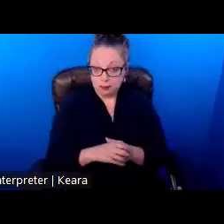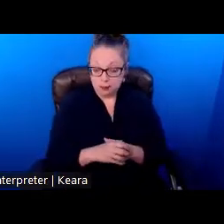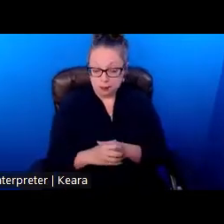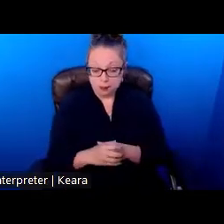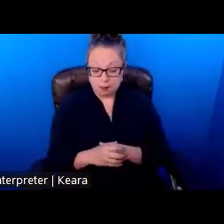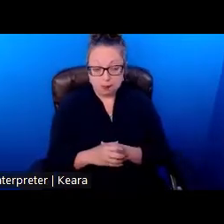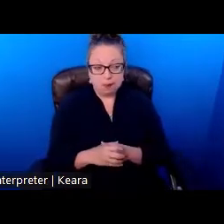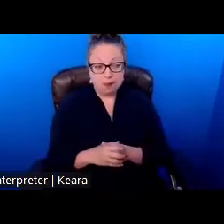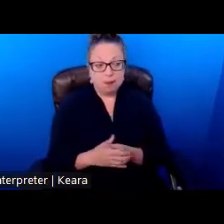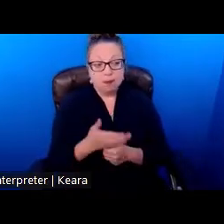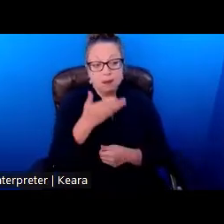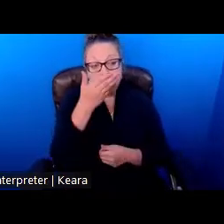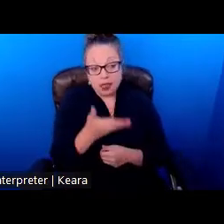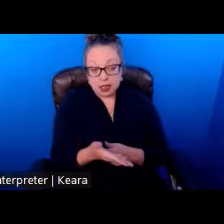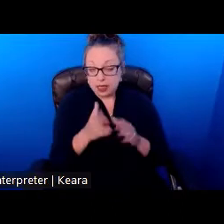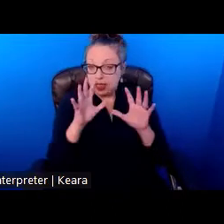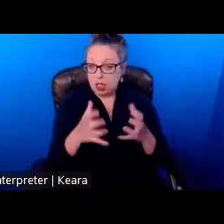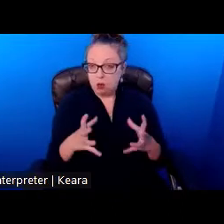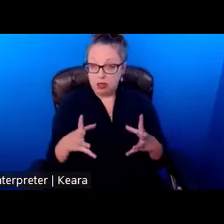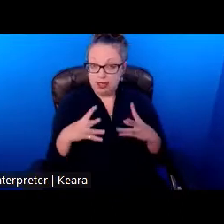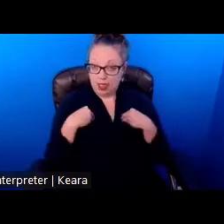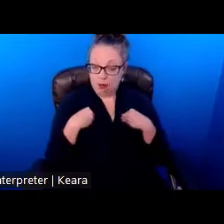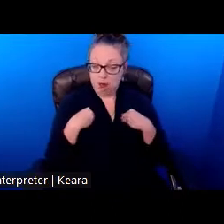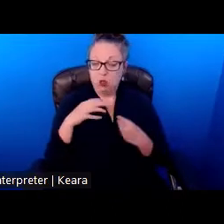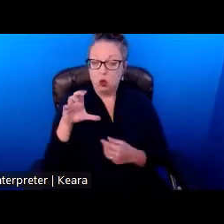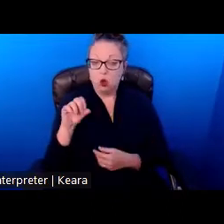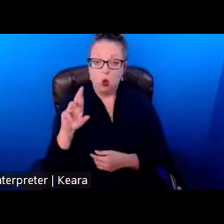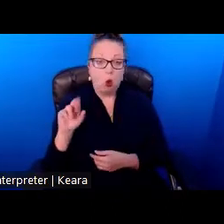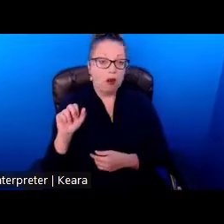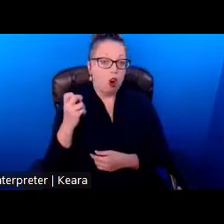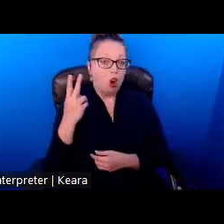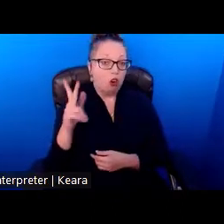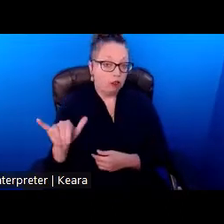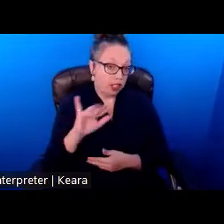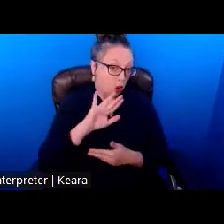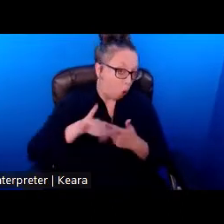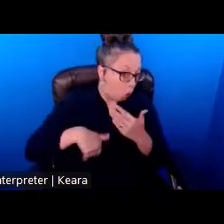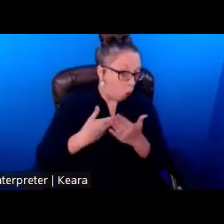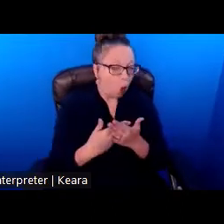This category accepts choreography in all styles of dance, as well as other types of